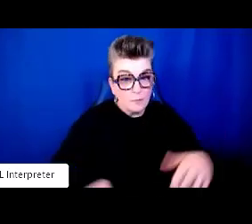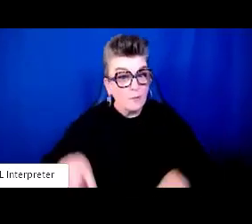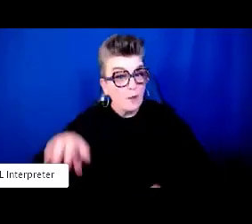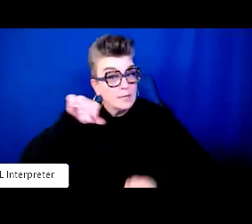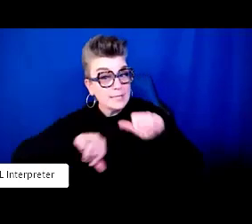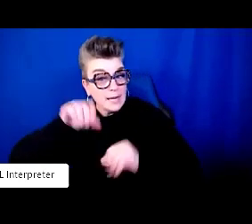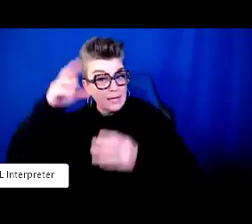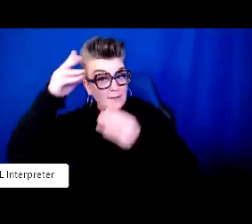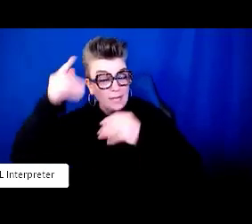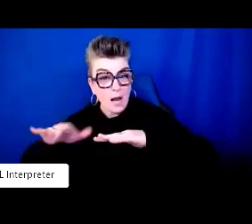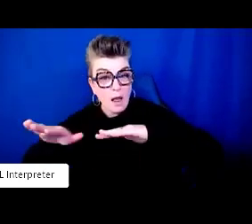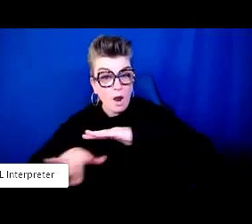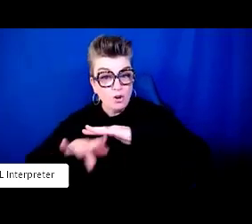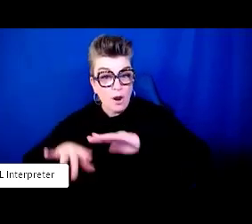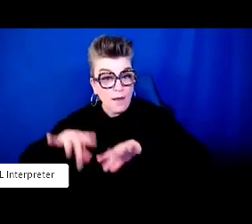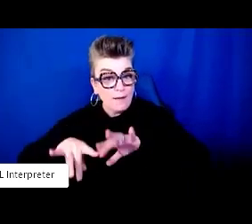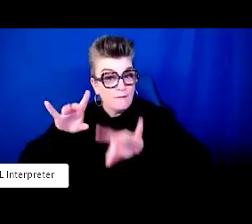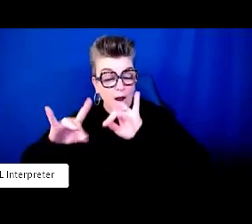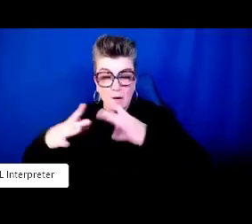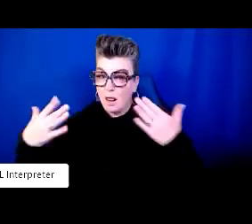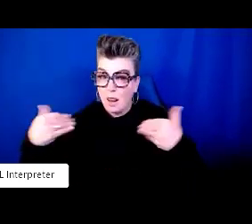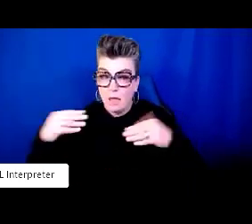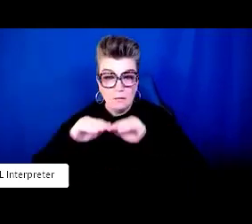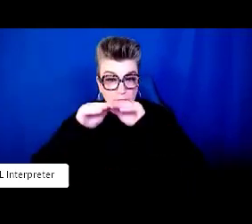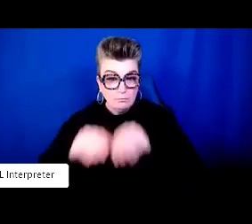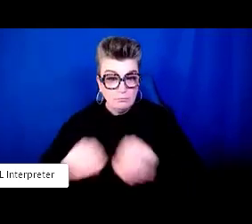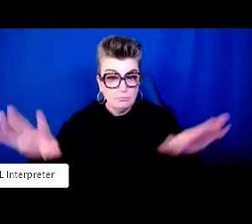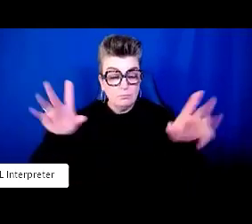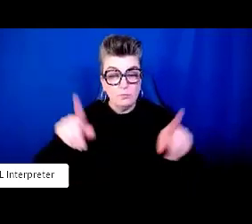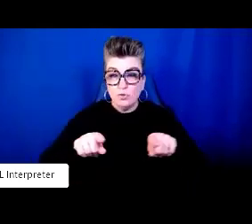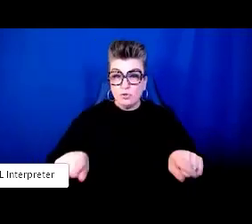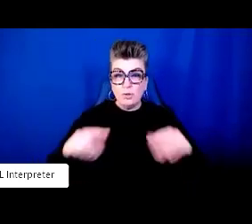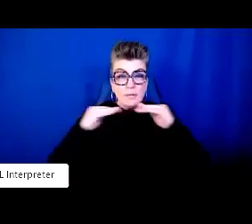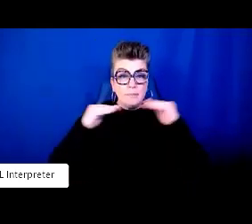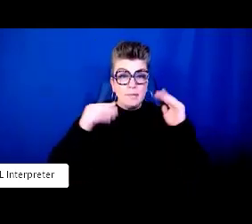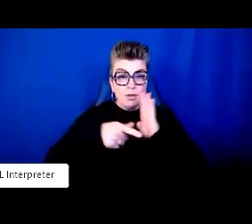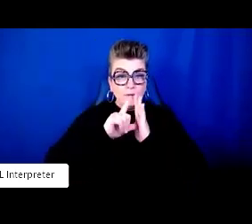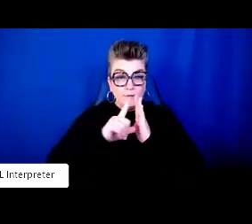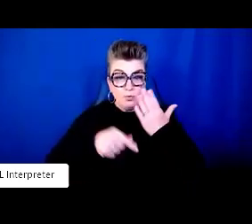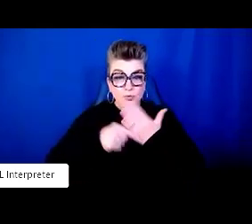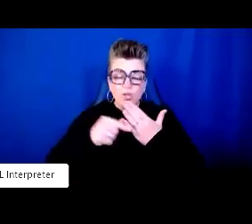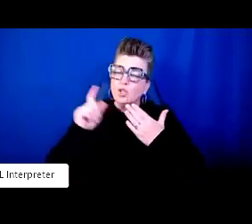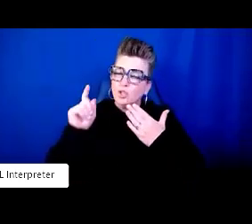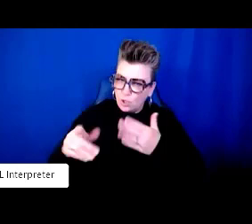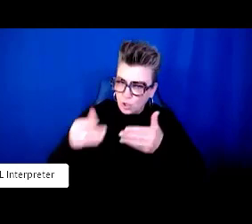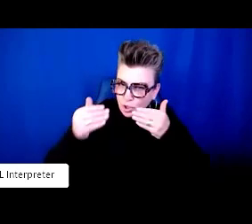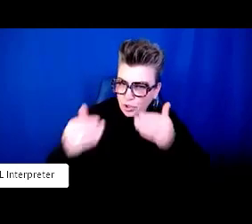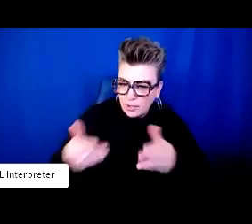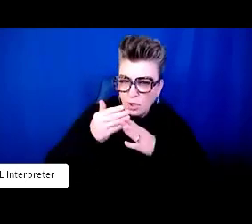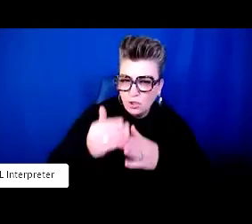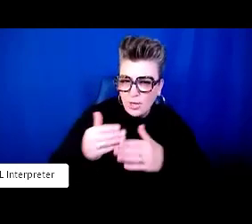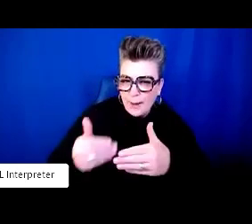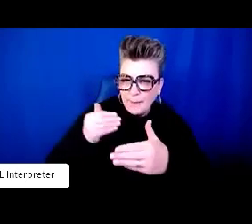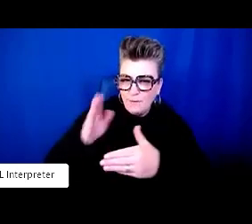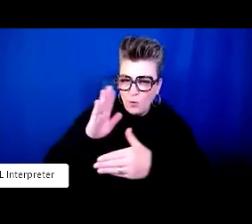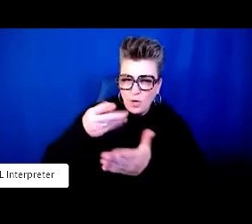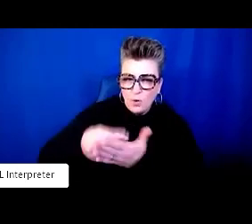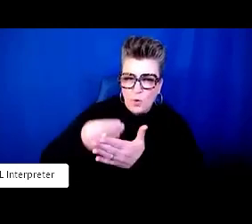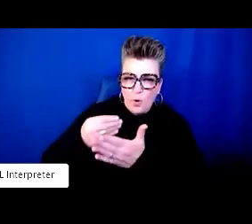that are not disseminated in peer reviewed journal articles should be shared by the end of your award, which may include data underlying pre-prints.